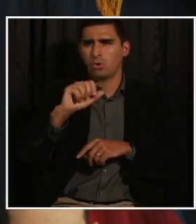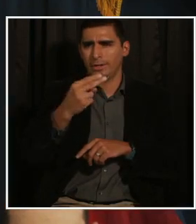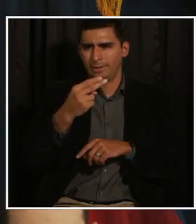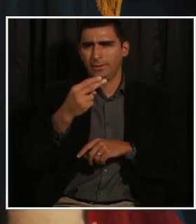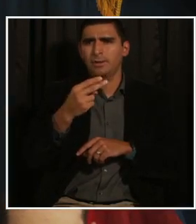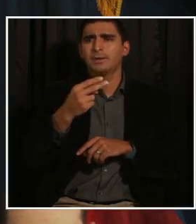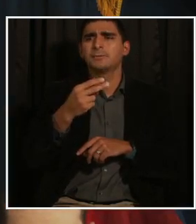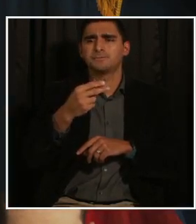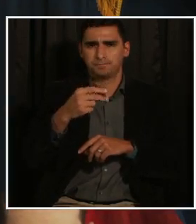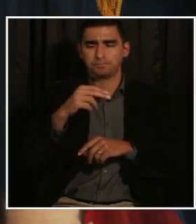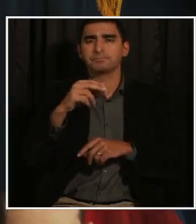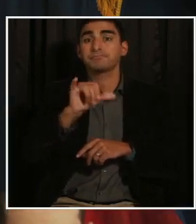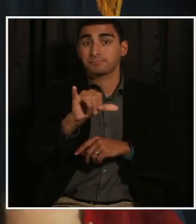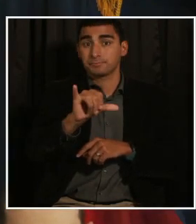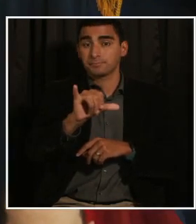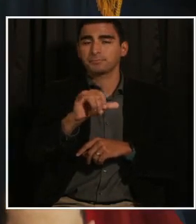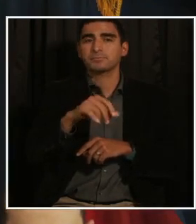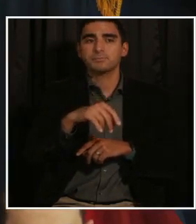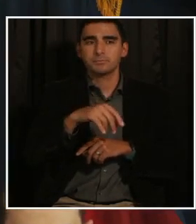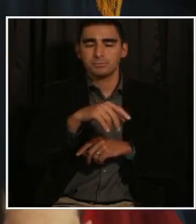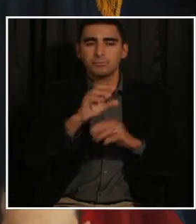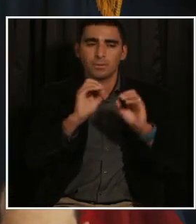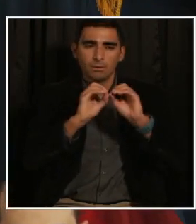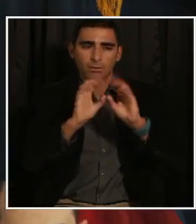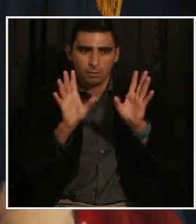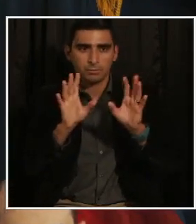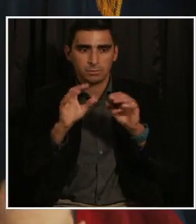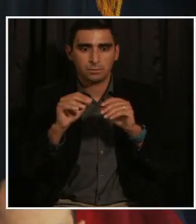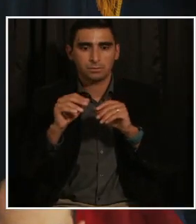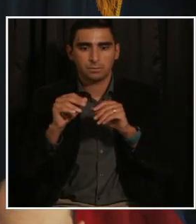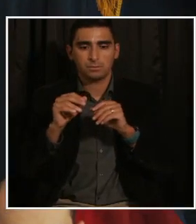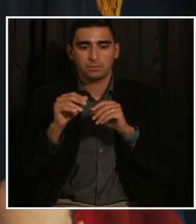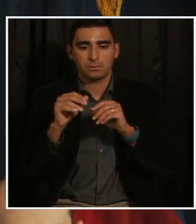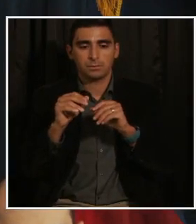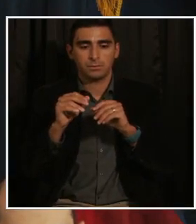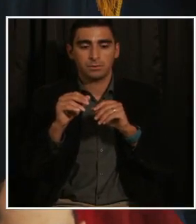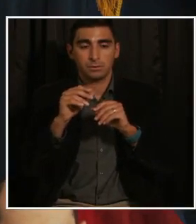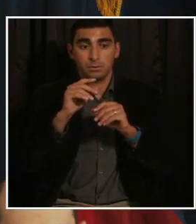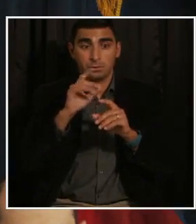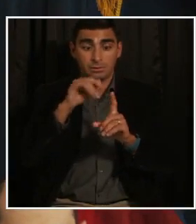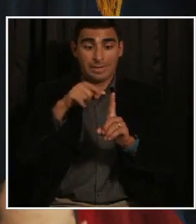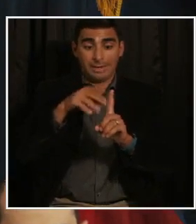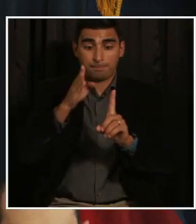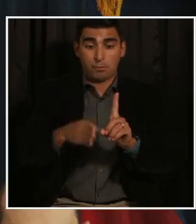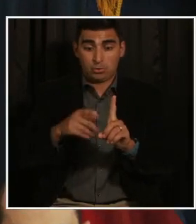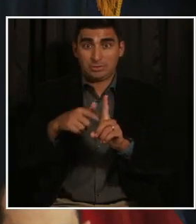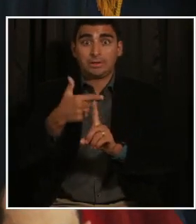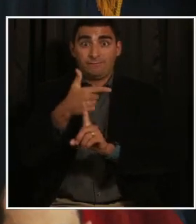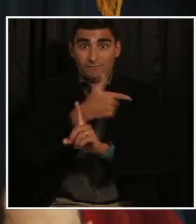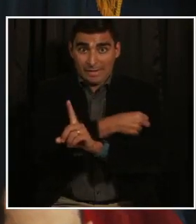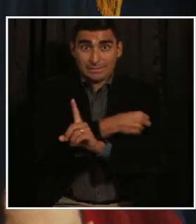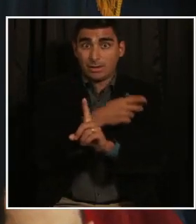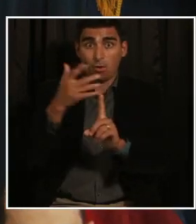difference in risk both to the individual end of spreading if you're vaccinated um but with